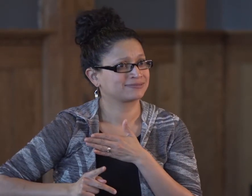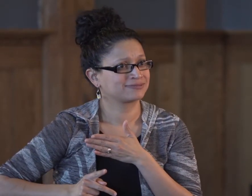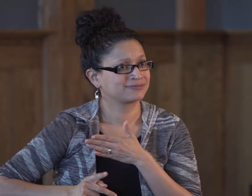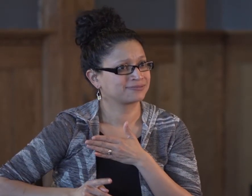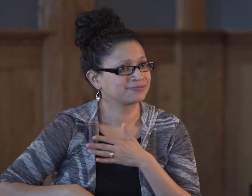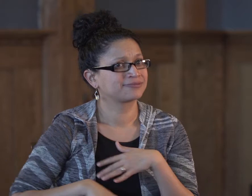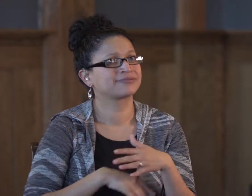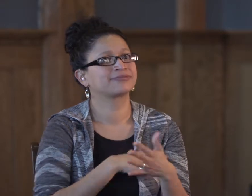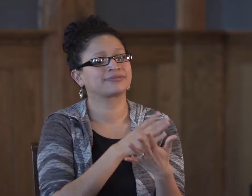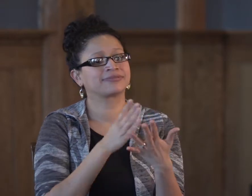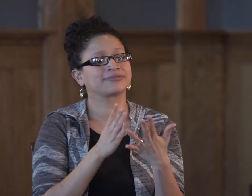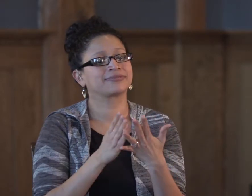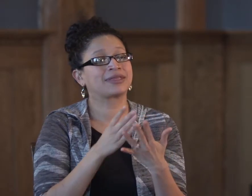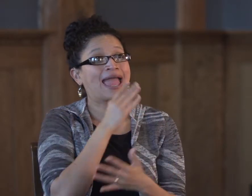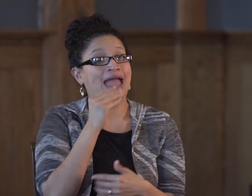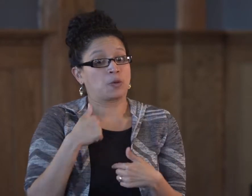program.